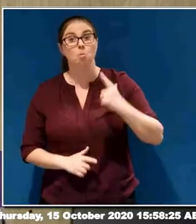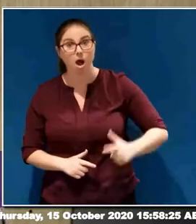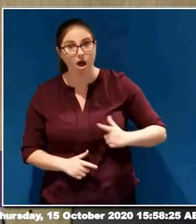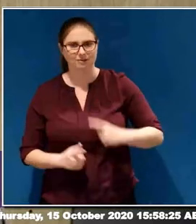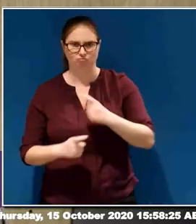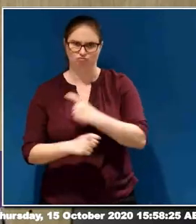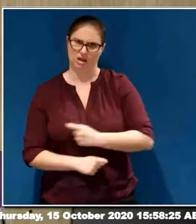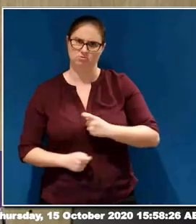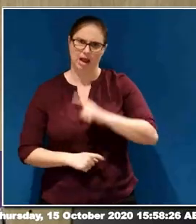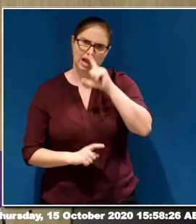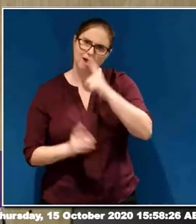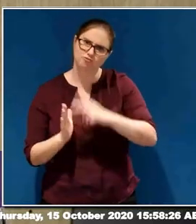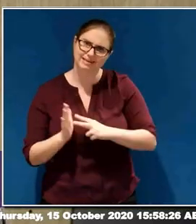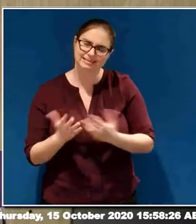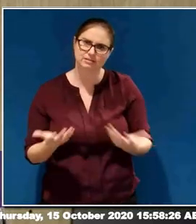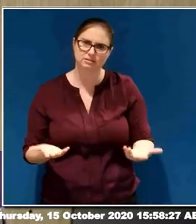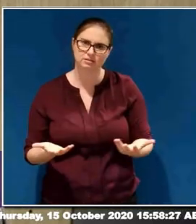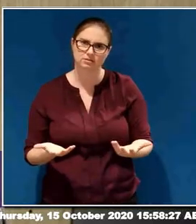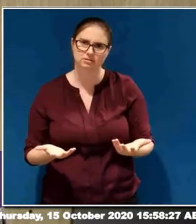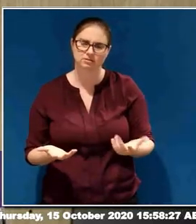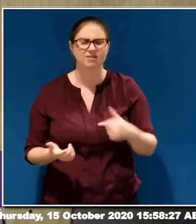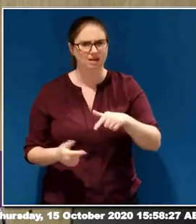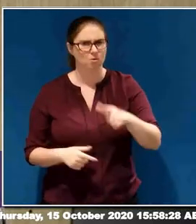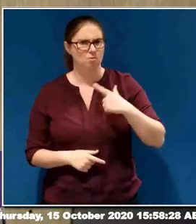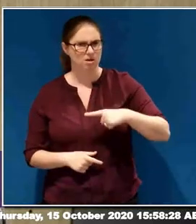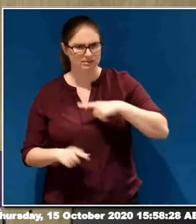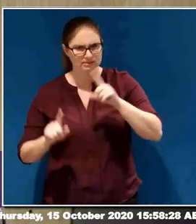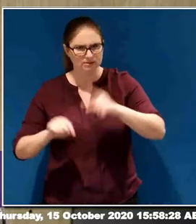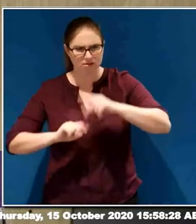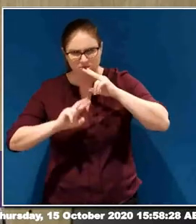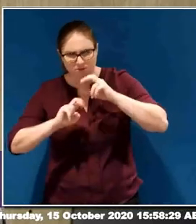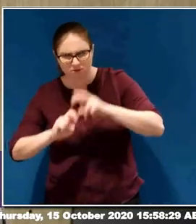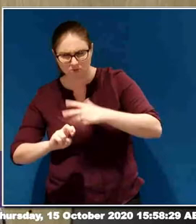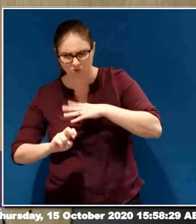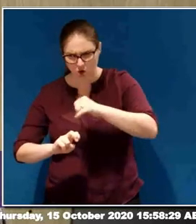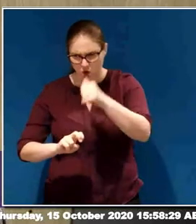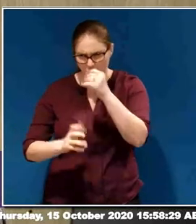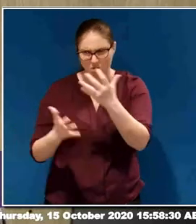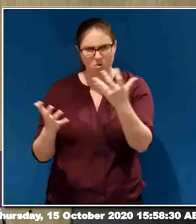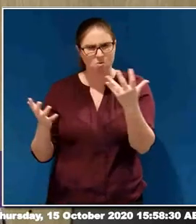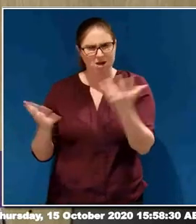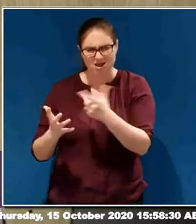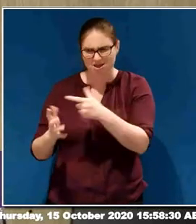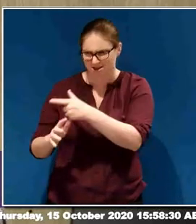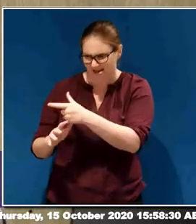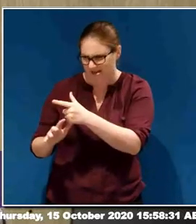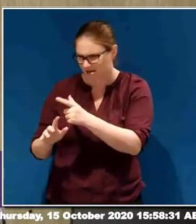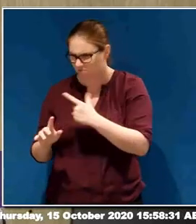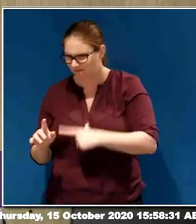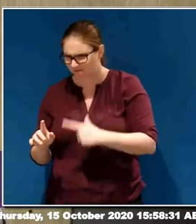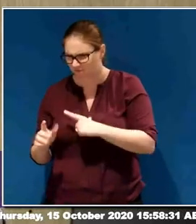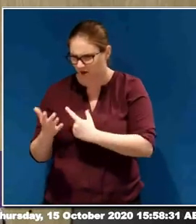to know where those cracks are and how these kids fall into them.